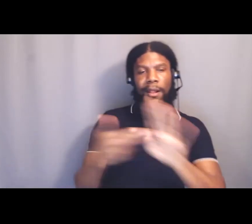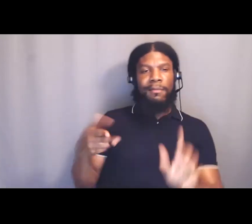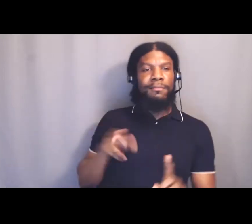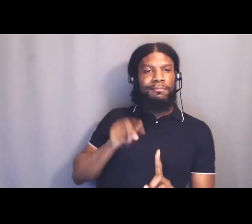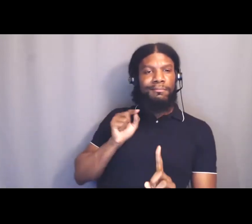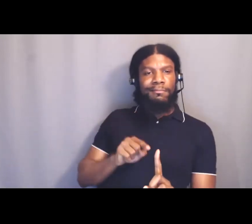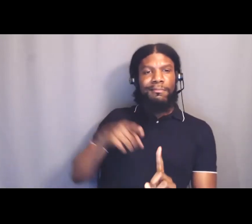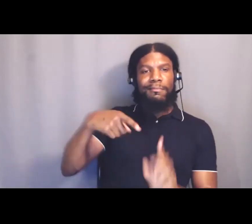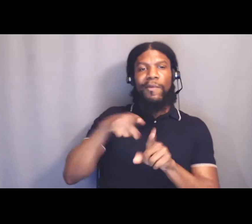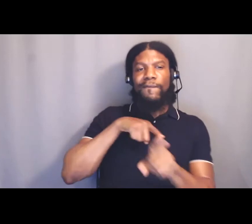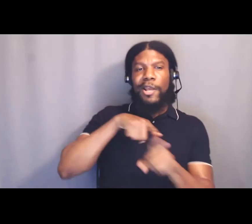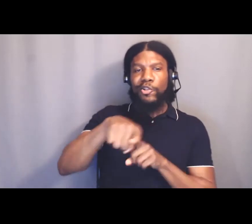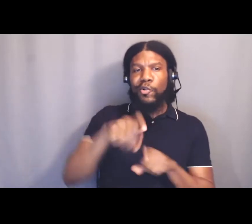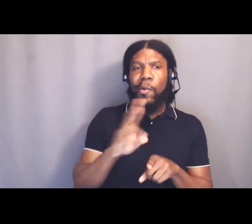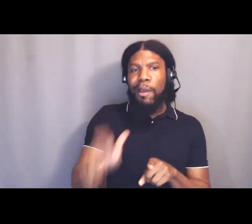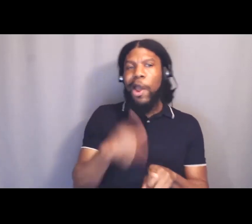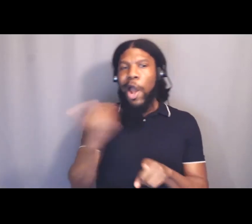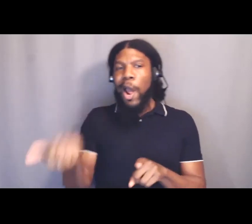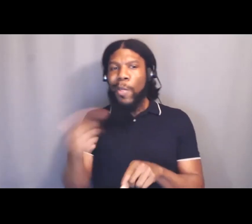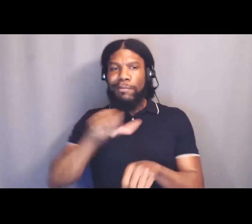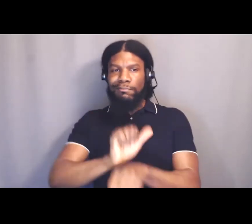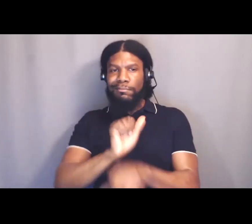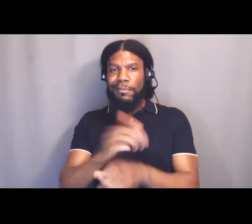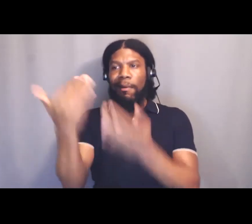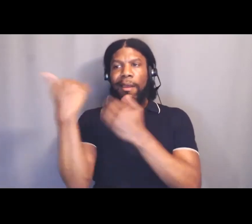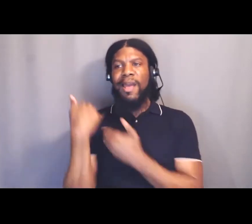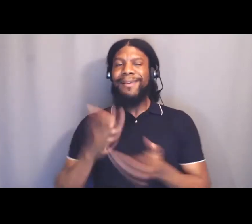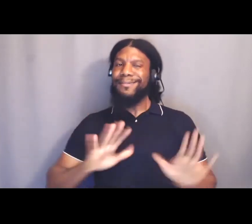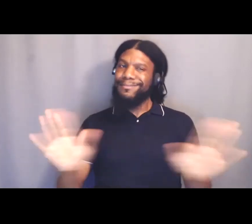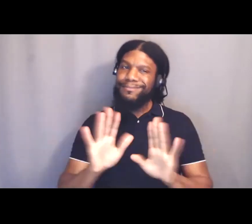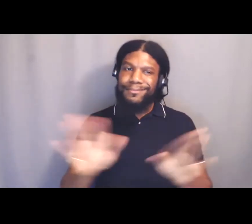So they were talking about the Palestinian Youth Movement